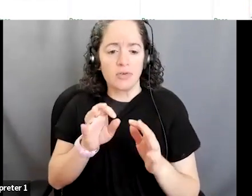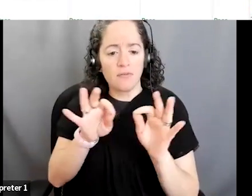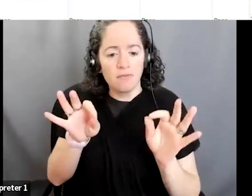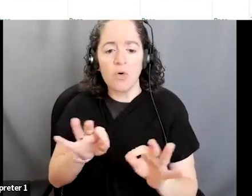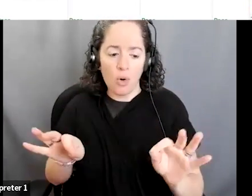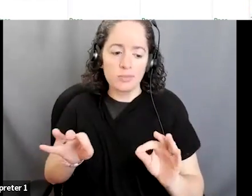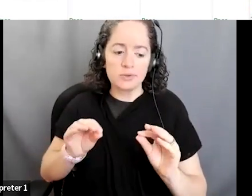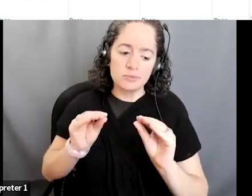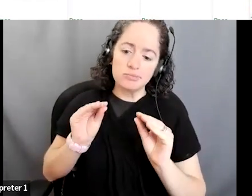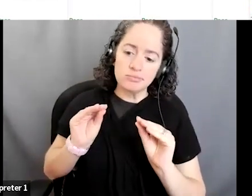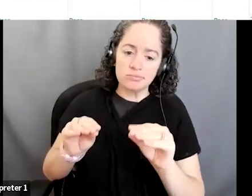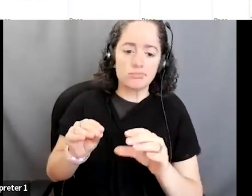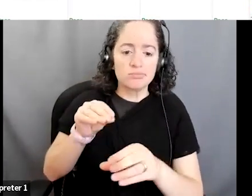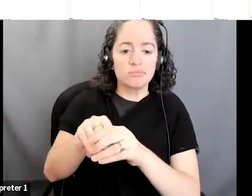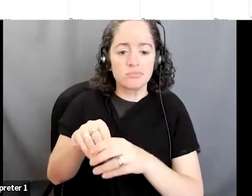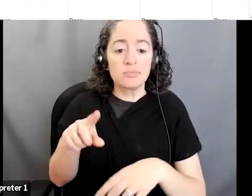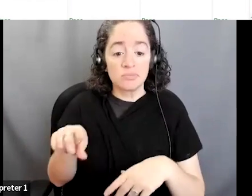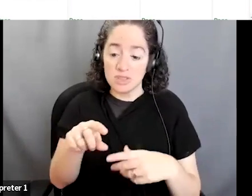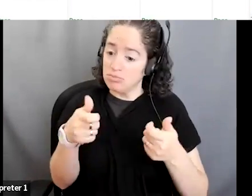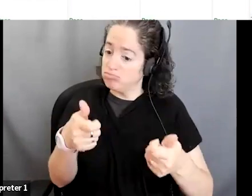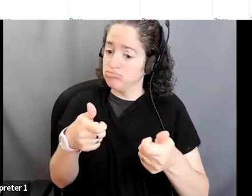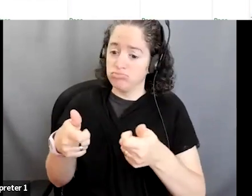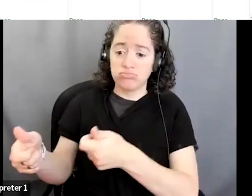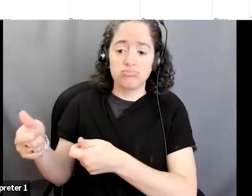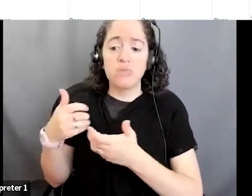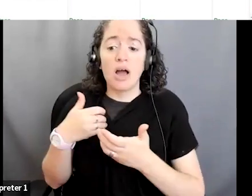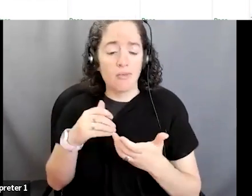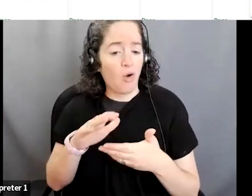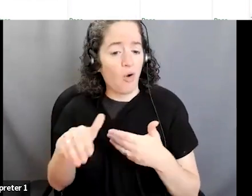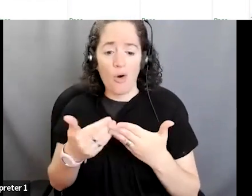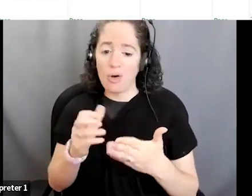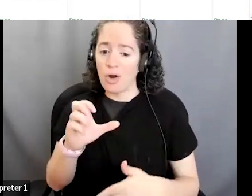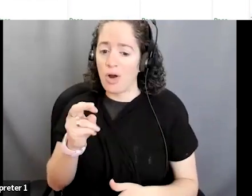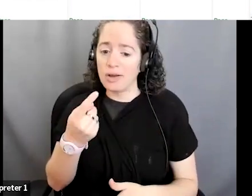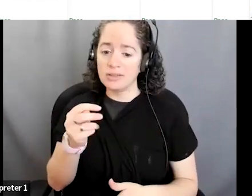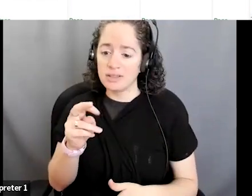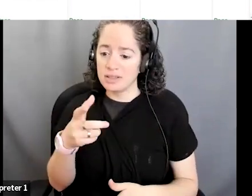and that's putting content into a good sequence. No one had a keyboard trap.